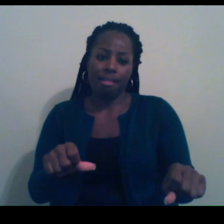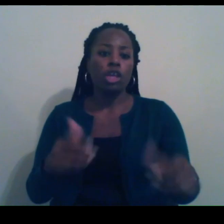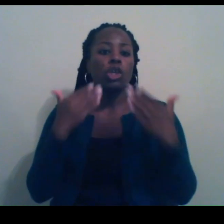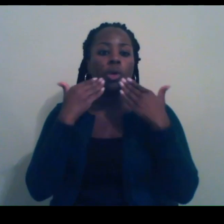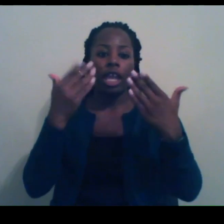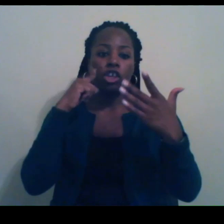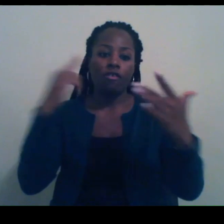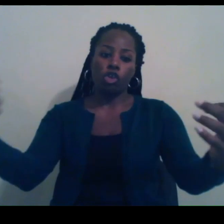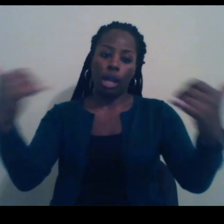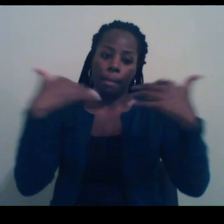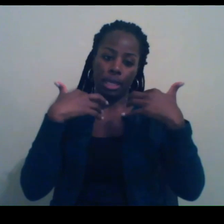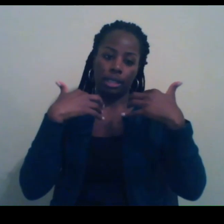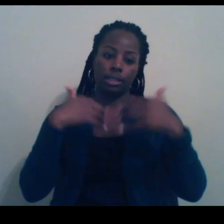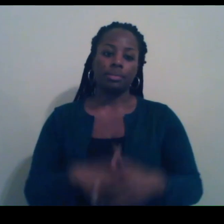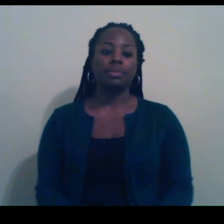thank you all for being here